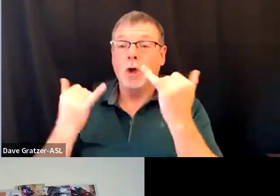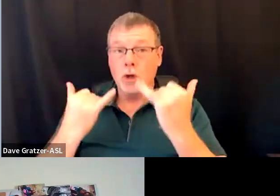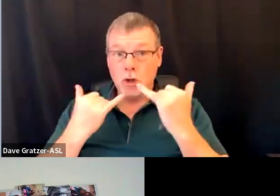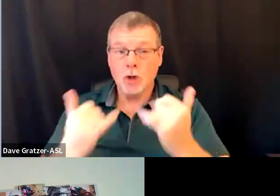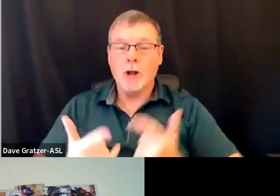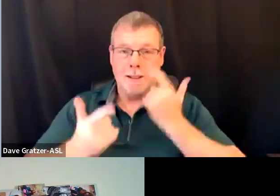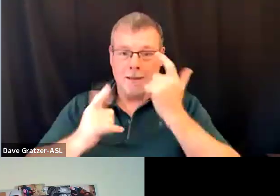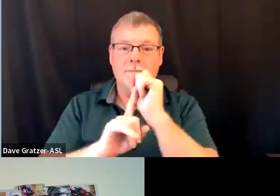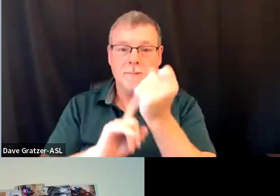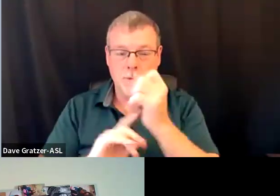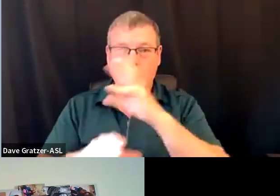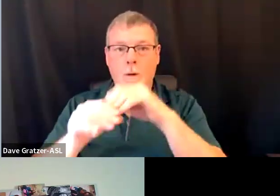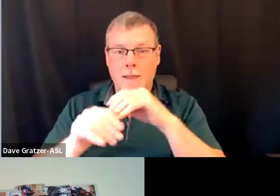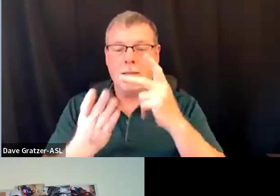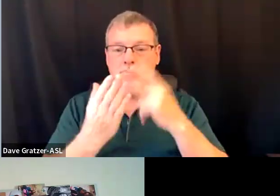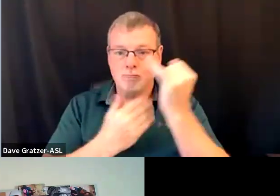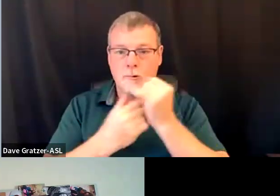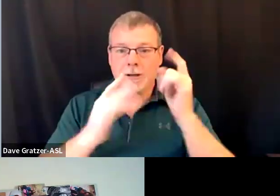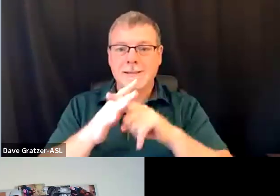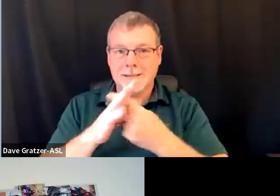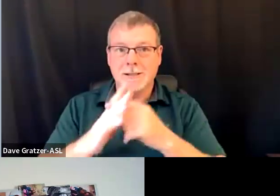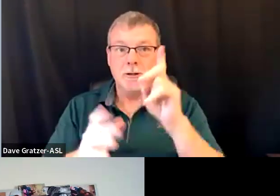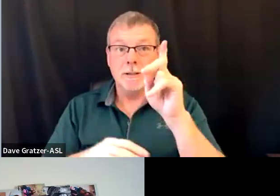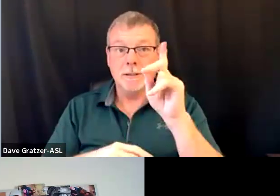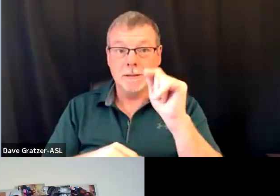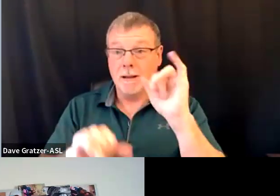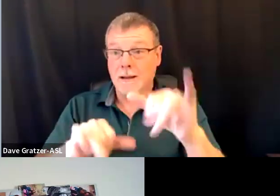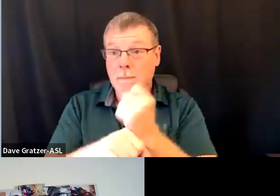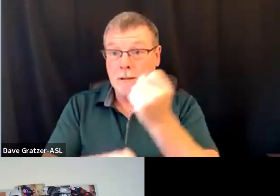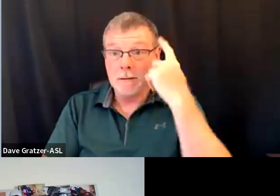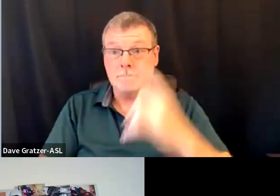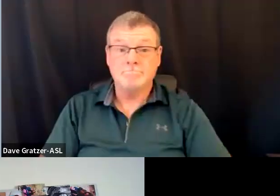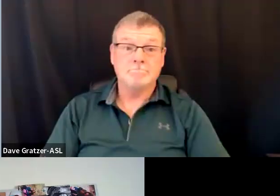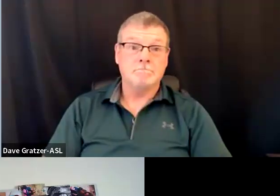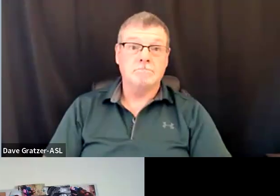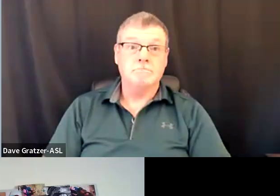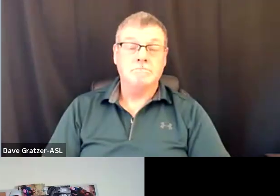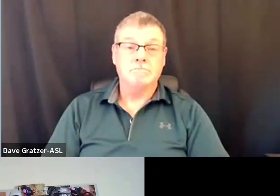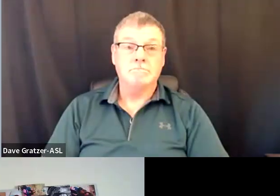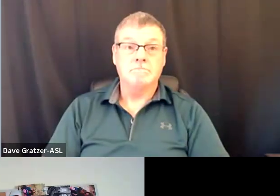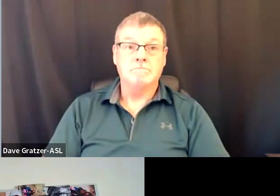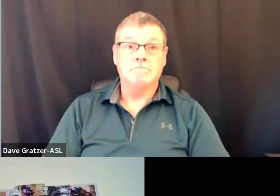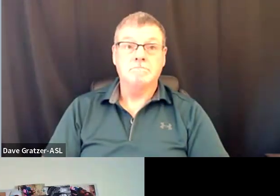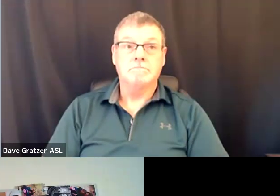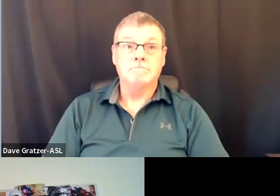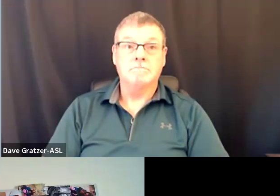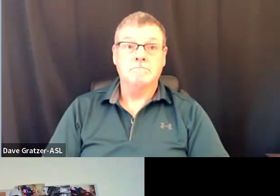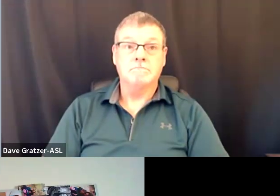within a project start date. So yeah, that makes sense to me. I think I'm answering that question.